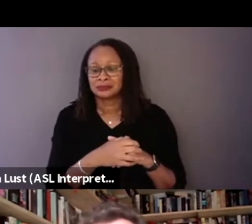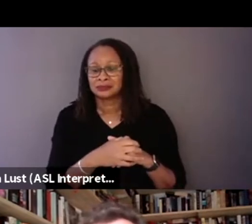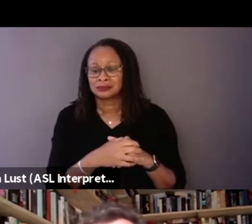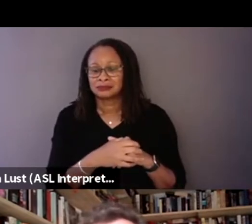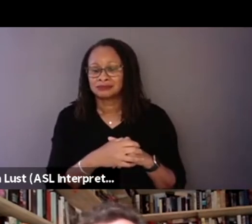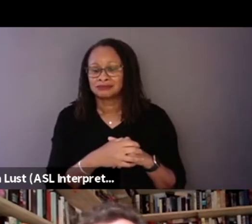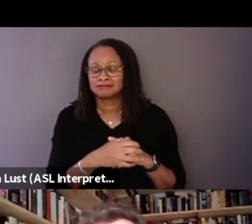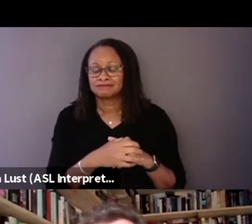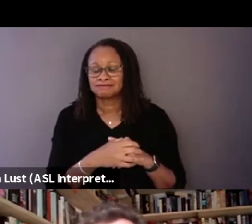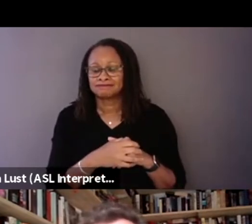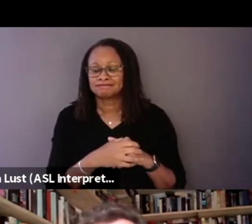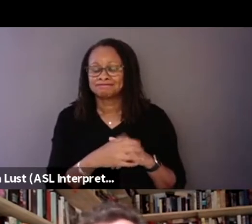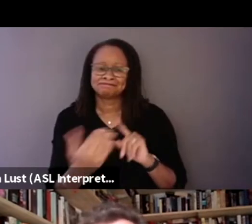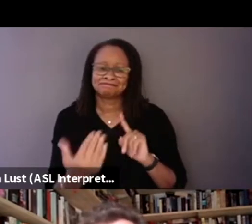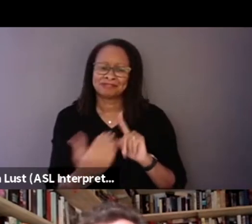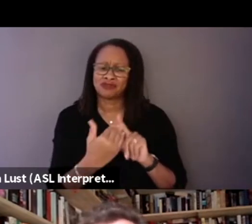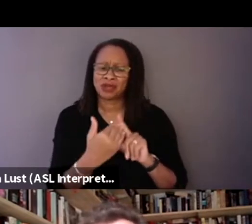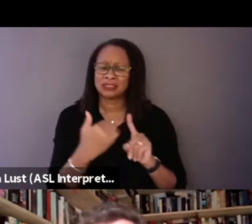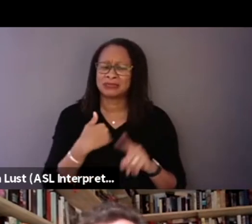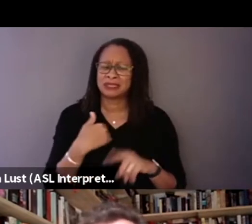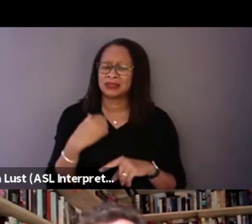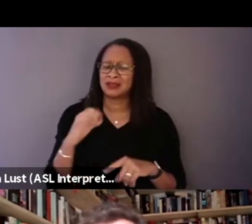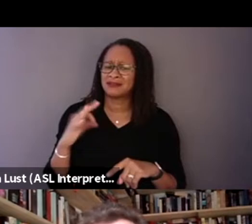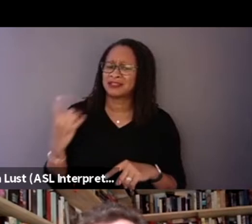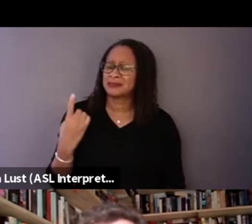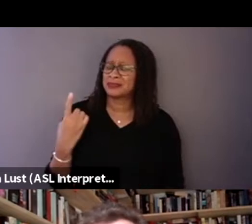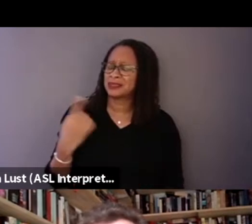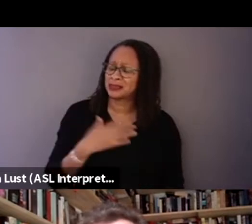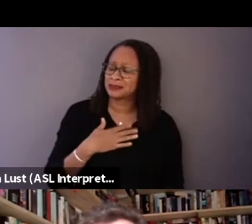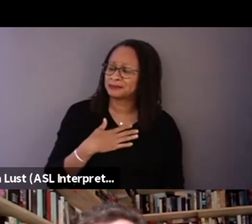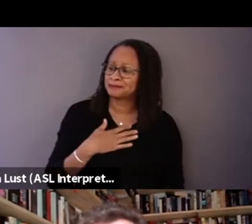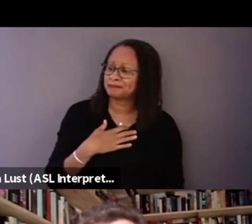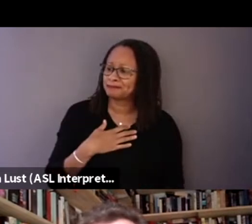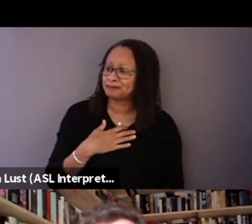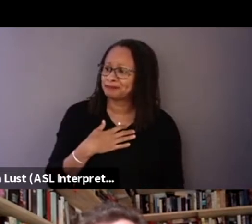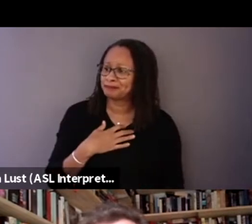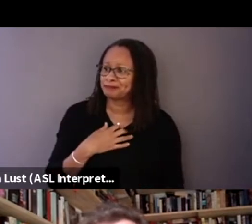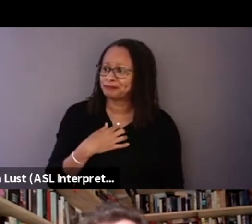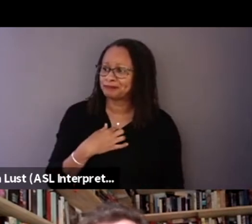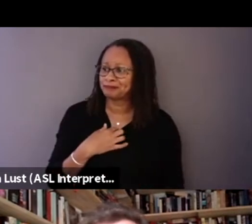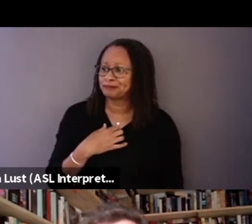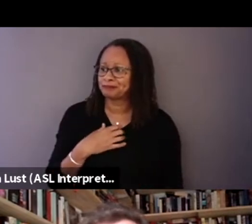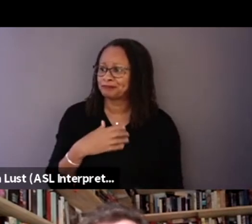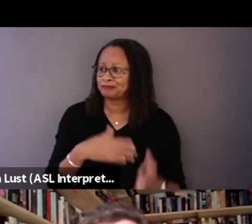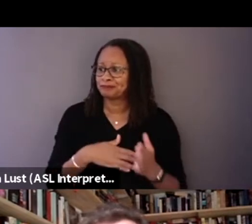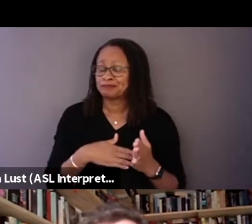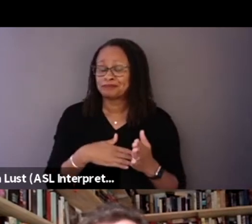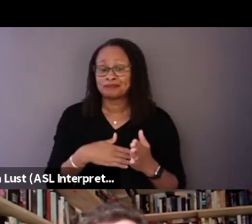it reminds me of something often. This is probably not the right thing to say